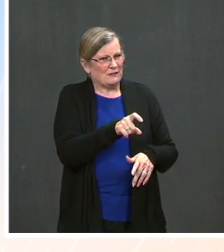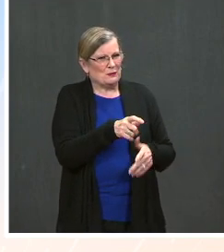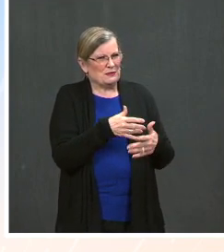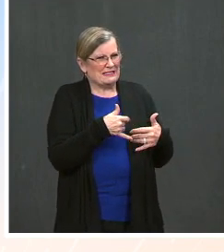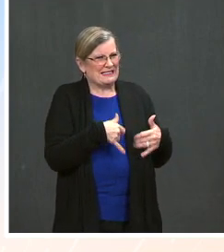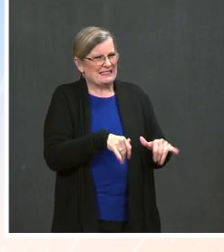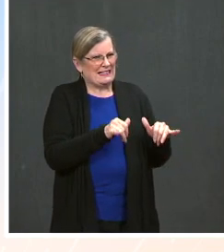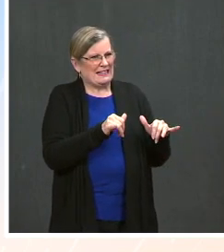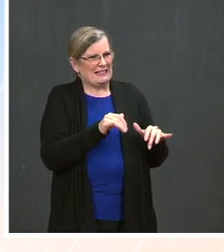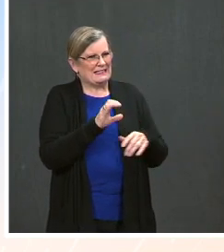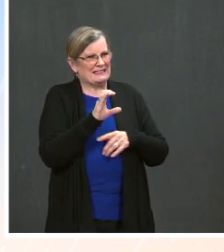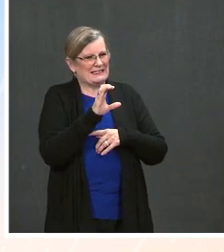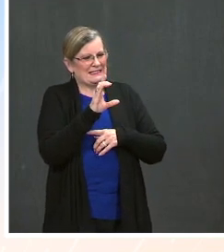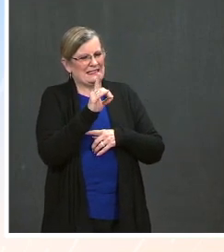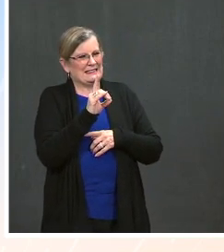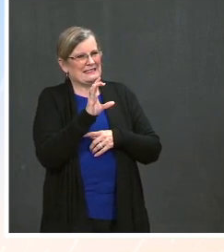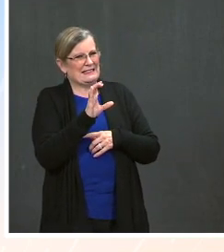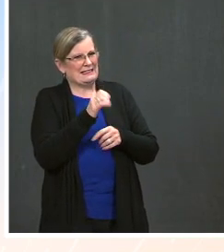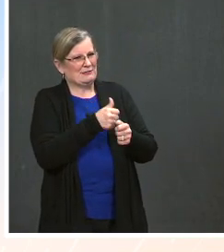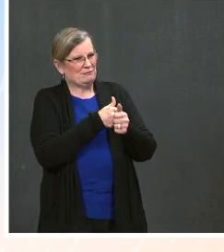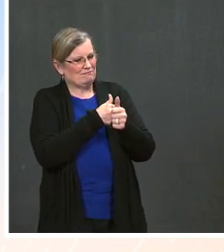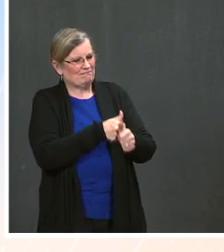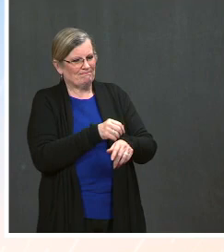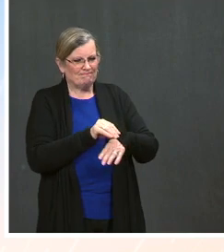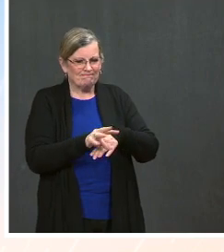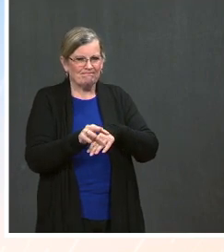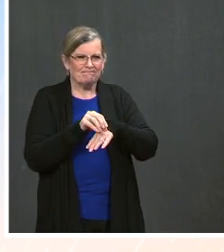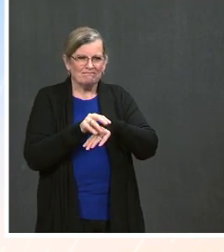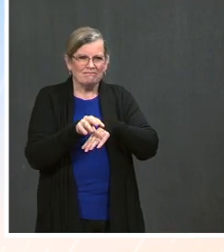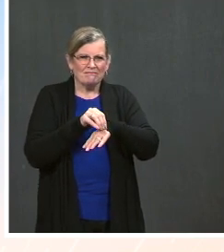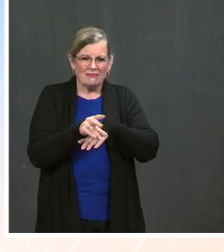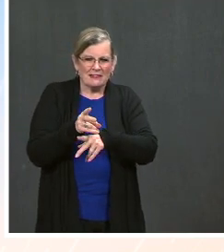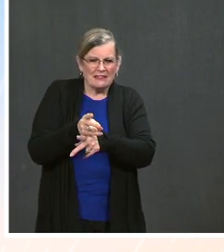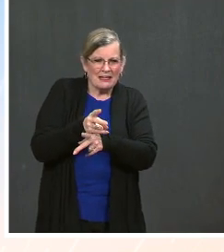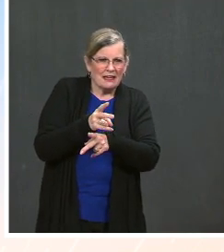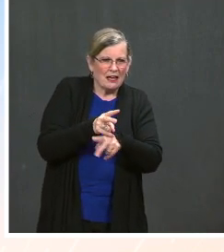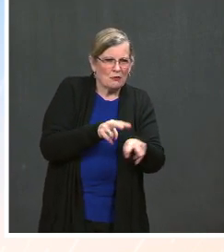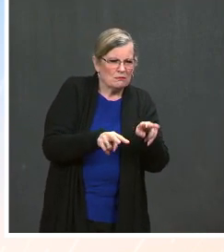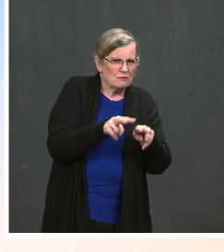and the need to be careful, we have to pay attention to that. And then all of the other questions I've gotten today,